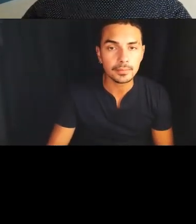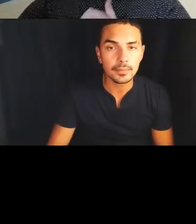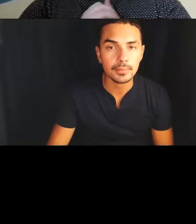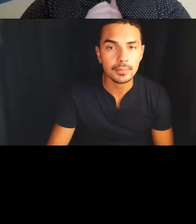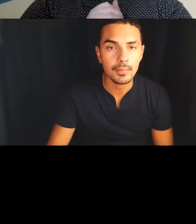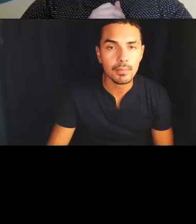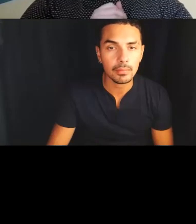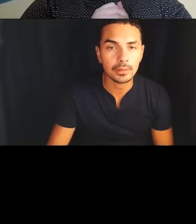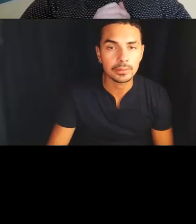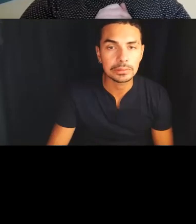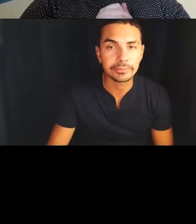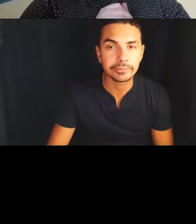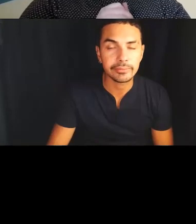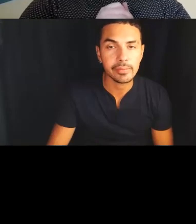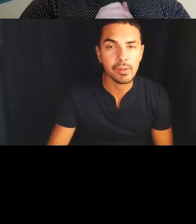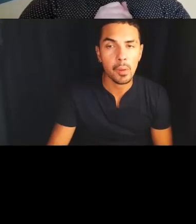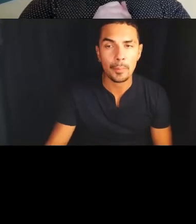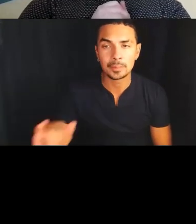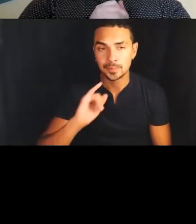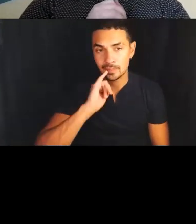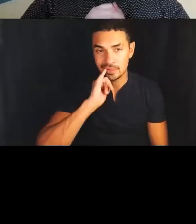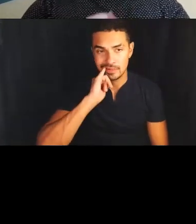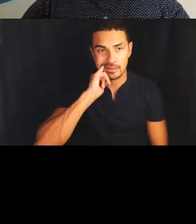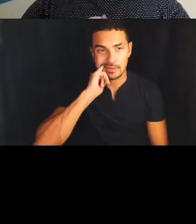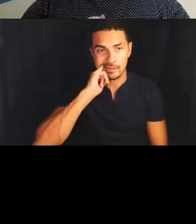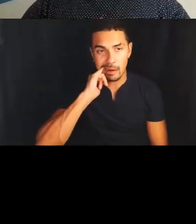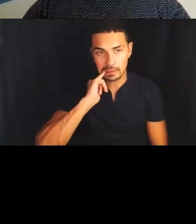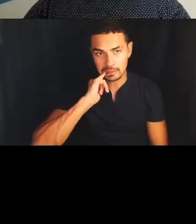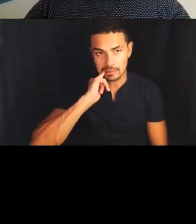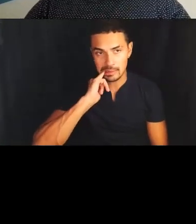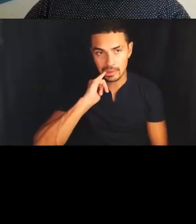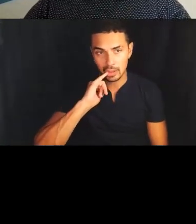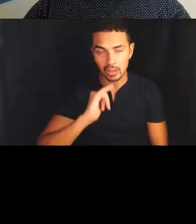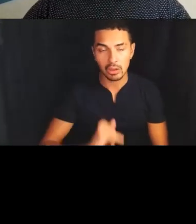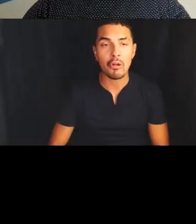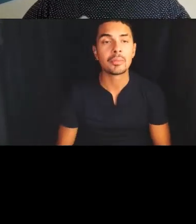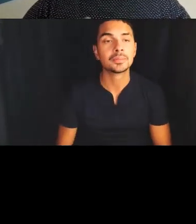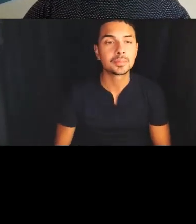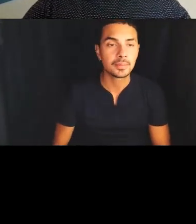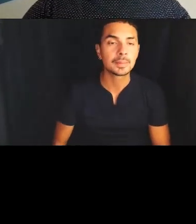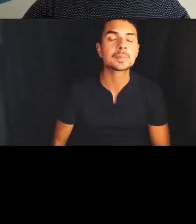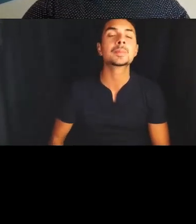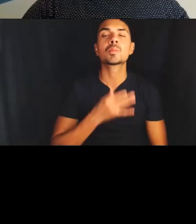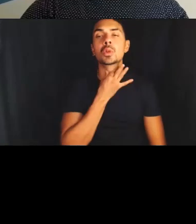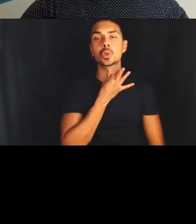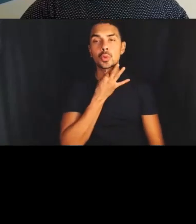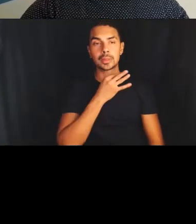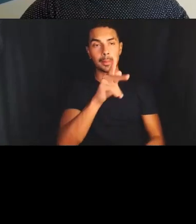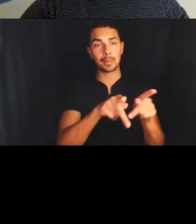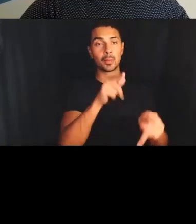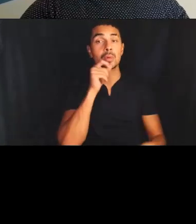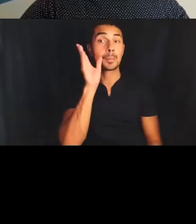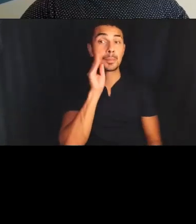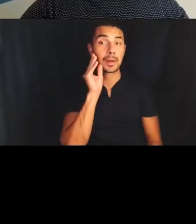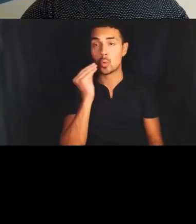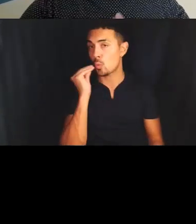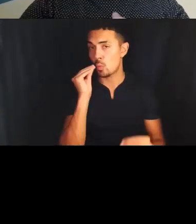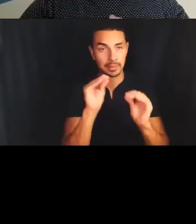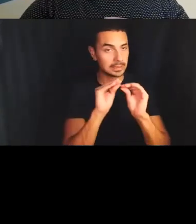All right, and we got one. Folks who have experienced homelessness, former foster youth, excellent.